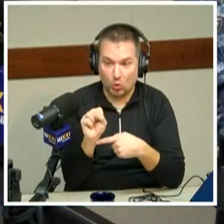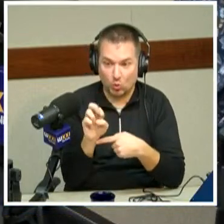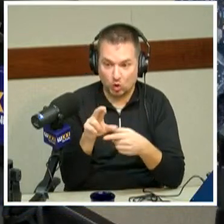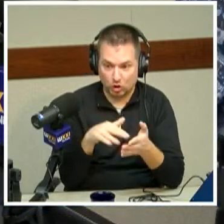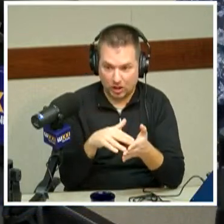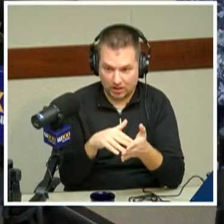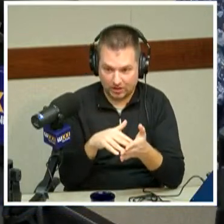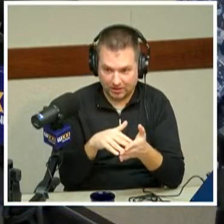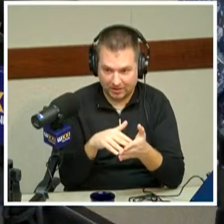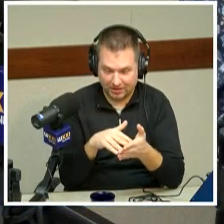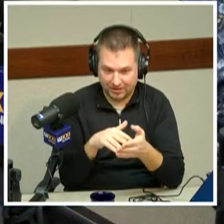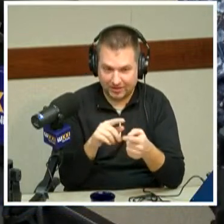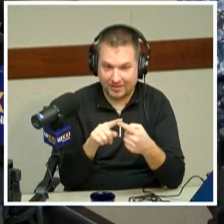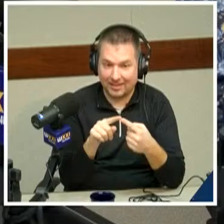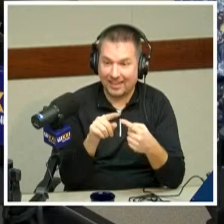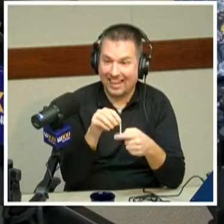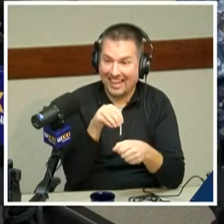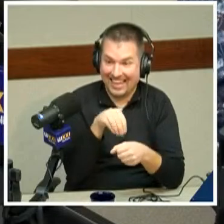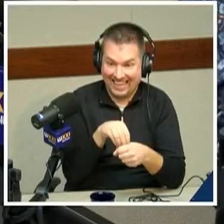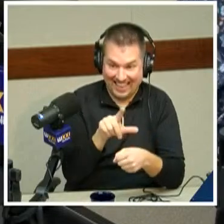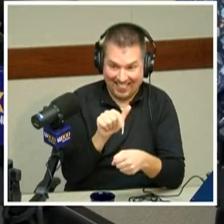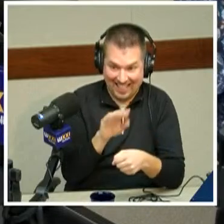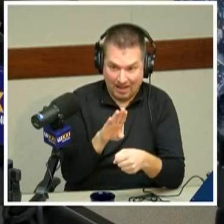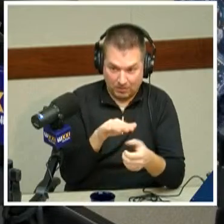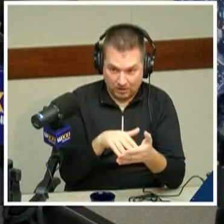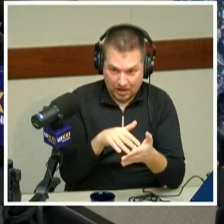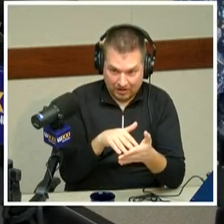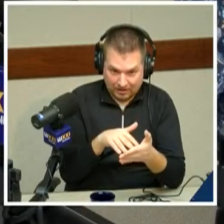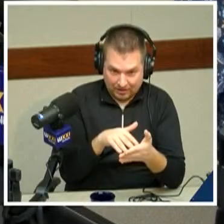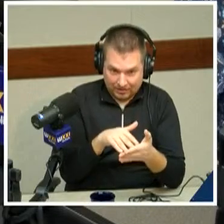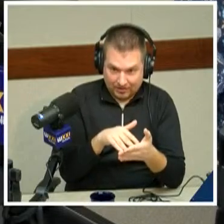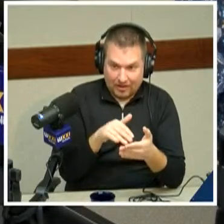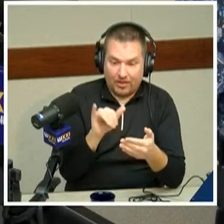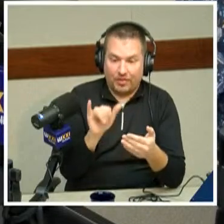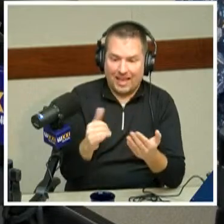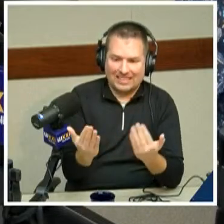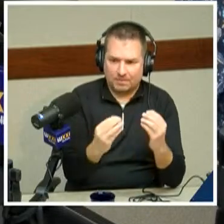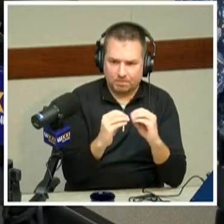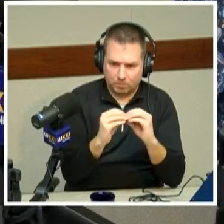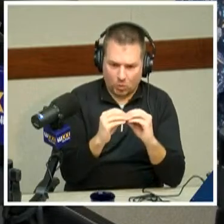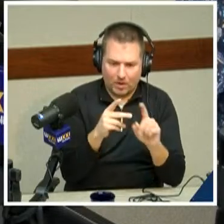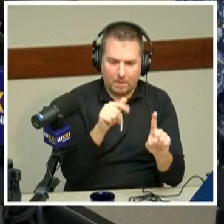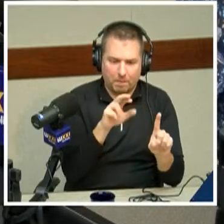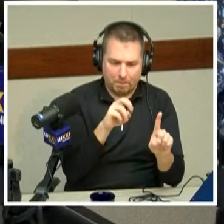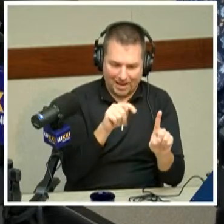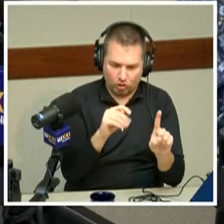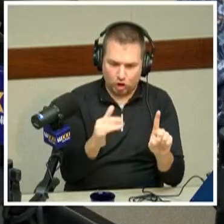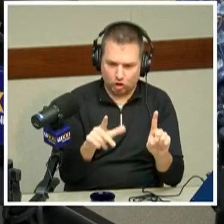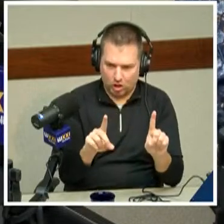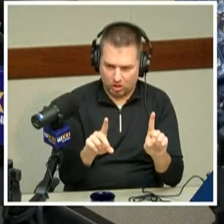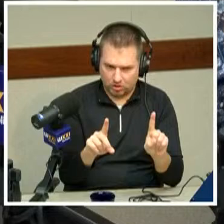study is the inlab study that uh inviting parent and child to use the tabletop uh version of the